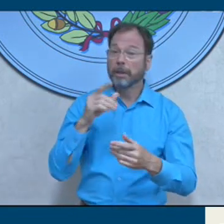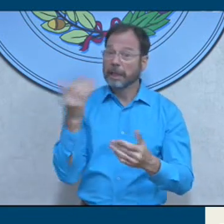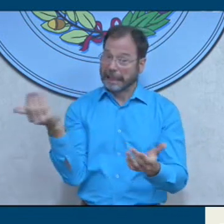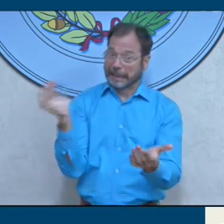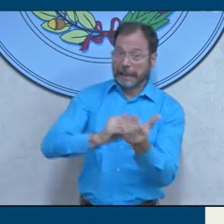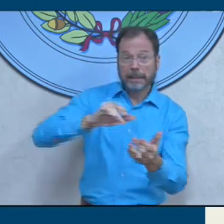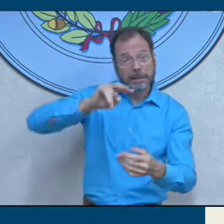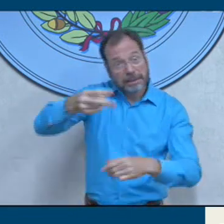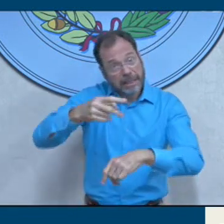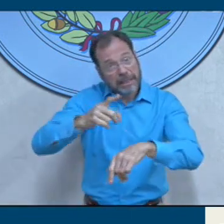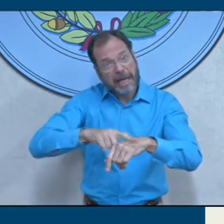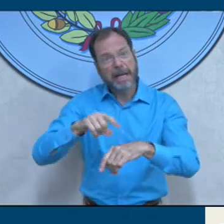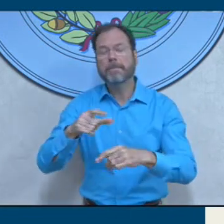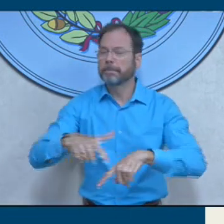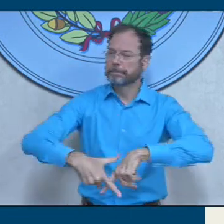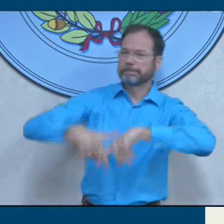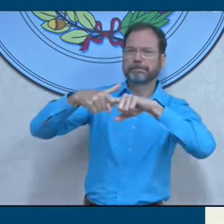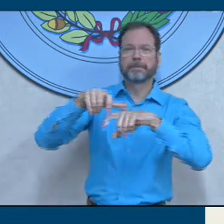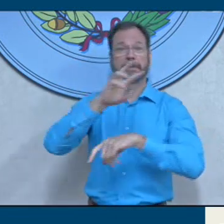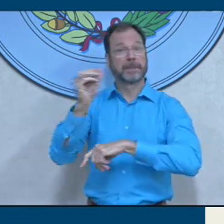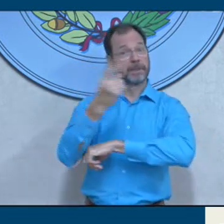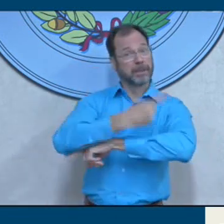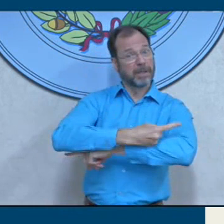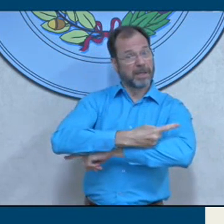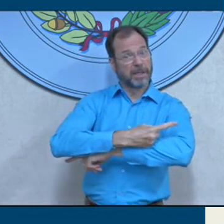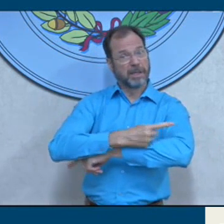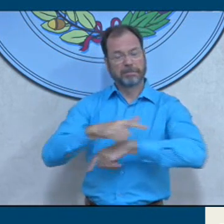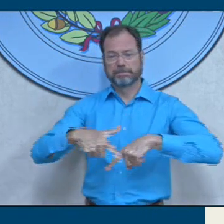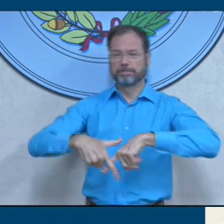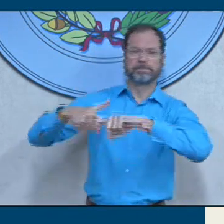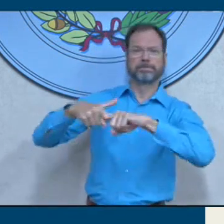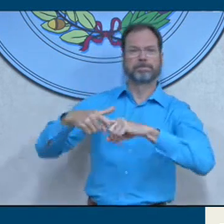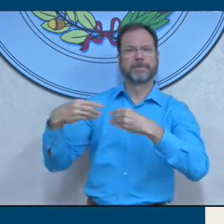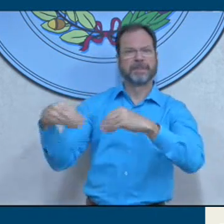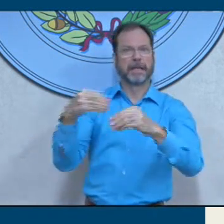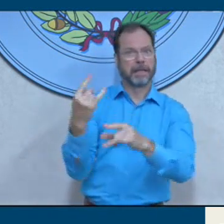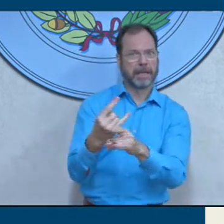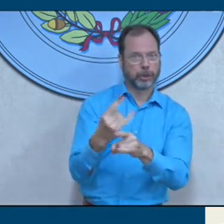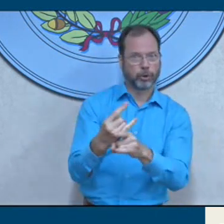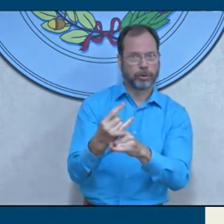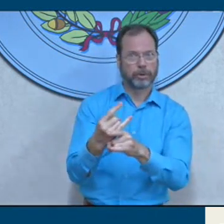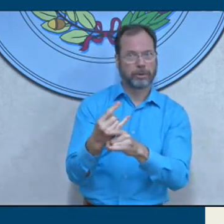THERE WILL BE A 30 DAY SUSPENSION. OTHER LIQUOR LICENSE FOR THE NEXT VIOLATION. THE POLISH AND